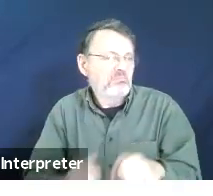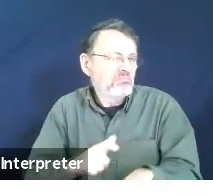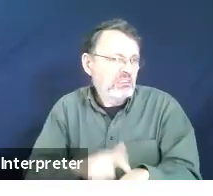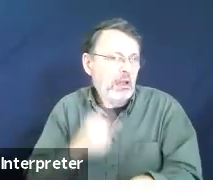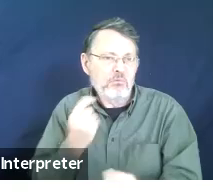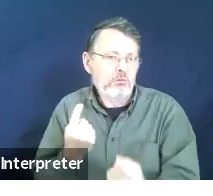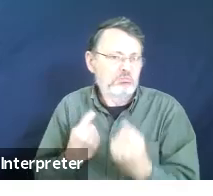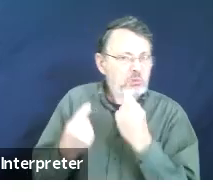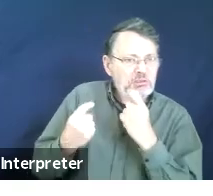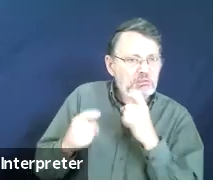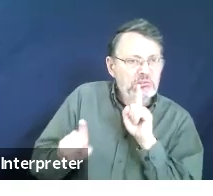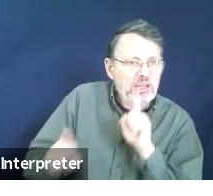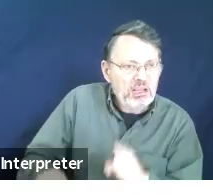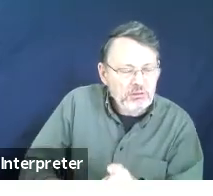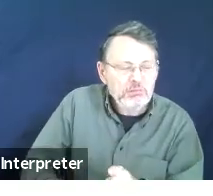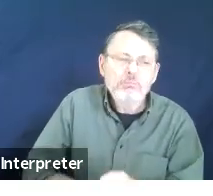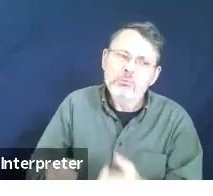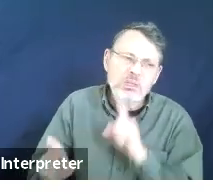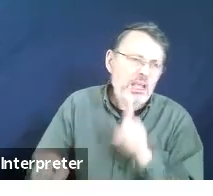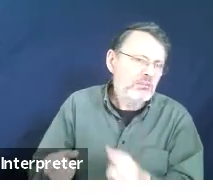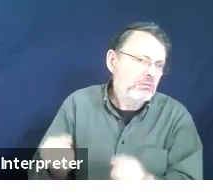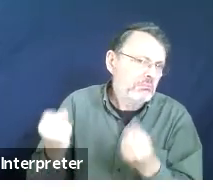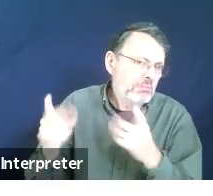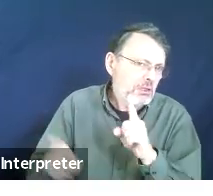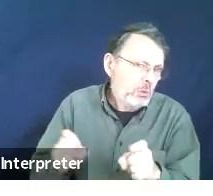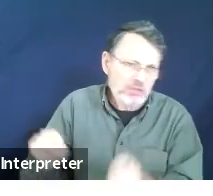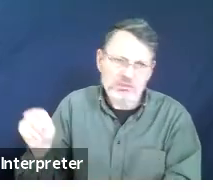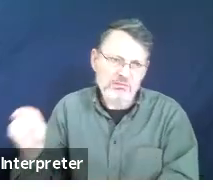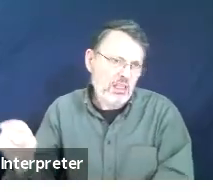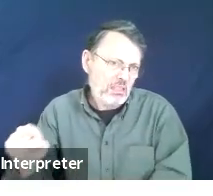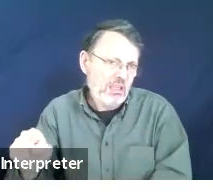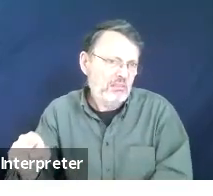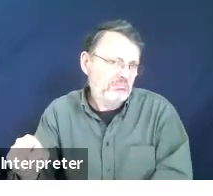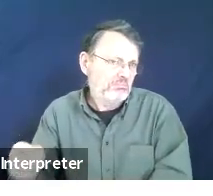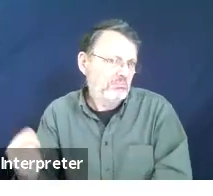were able to answer a lot of questions that stakeholders called. So if you're interested